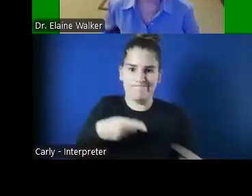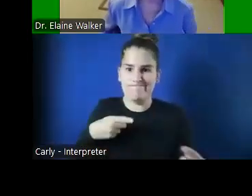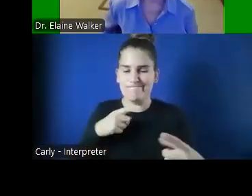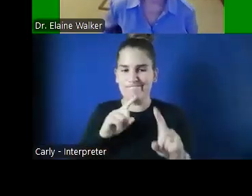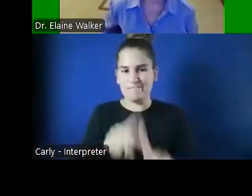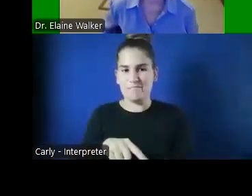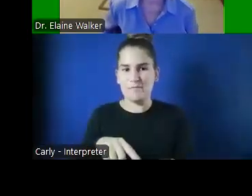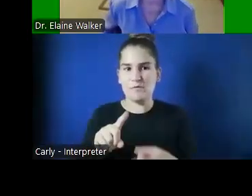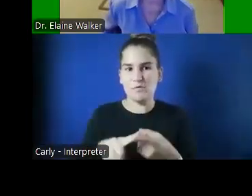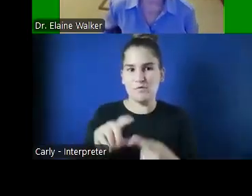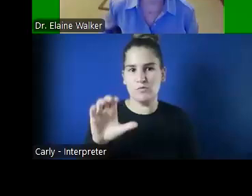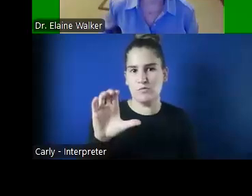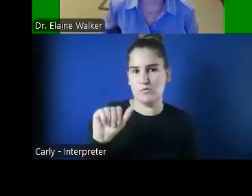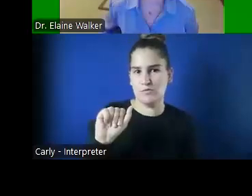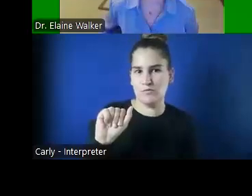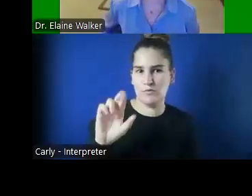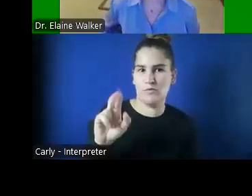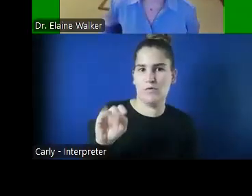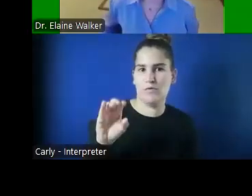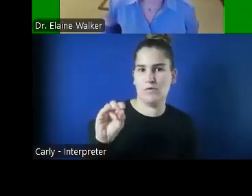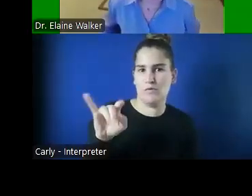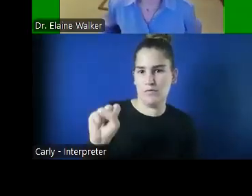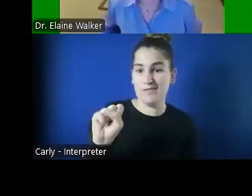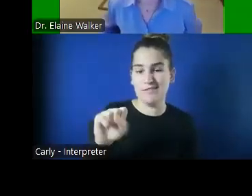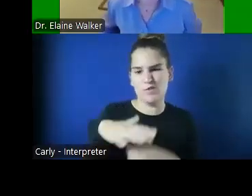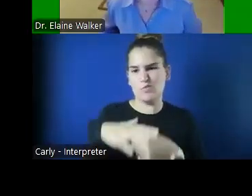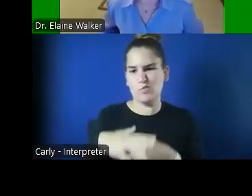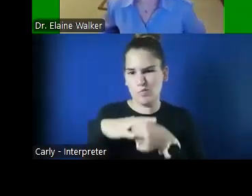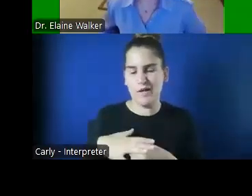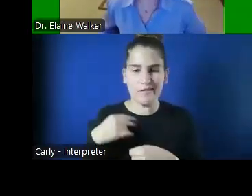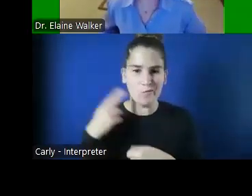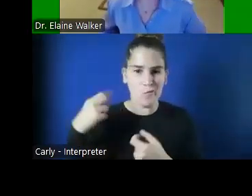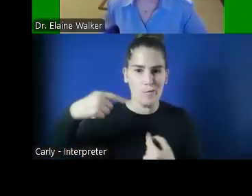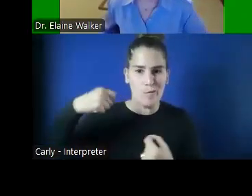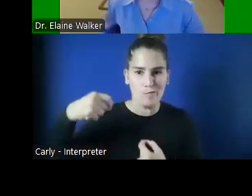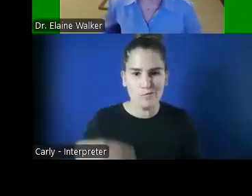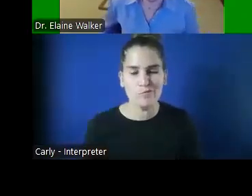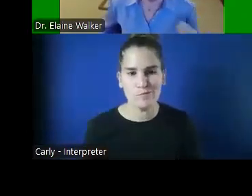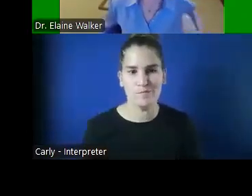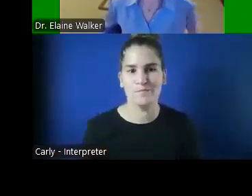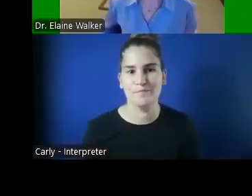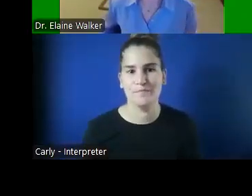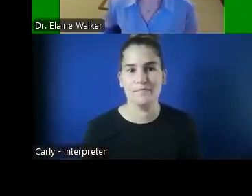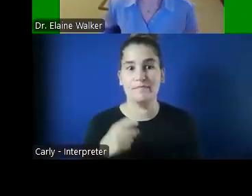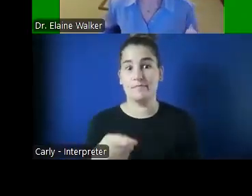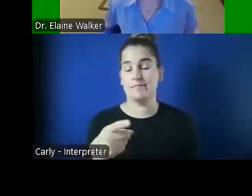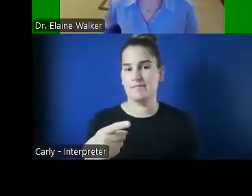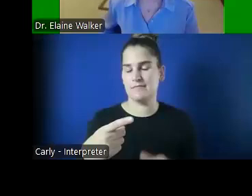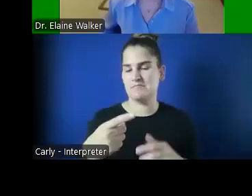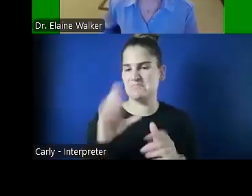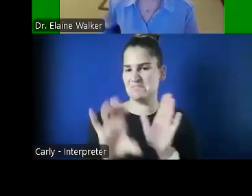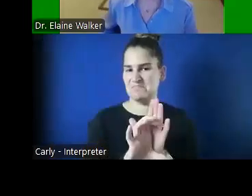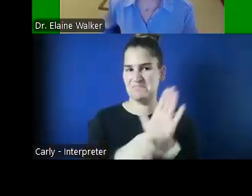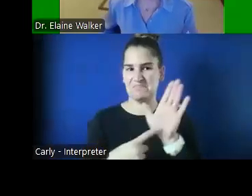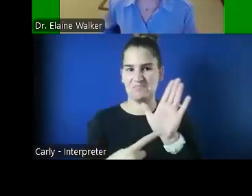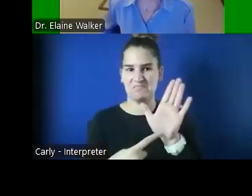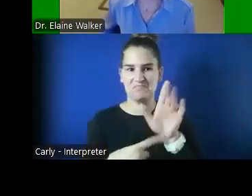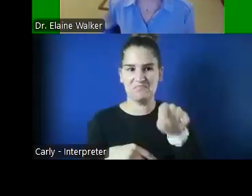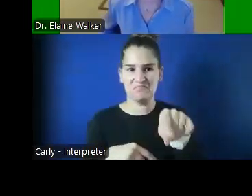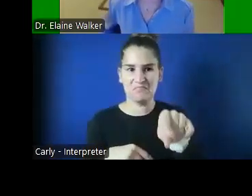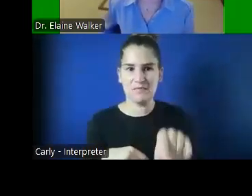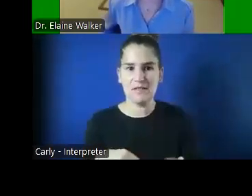or stress hormones this is an illustration of the impact of glucocorticoids at the synapse